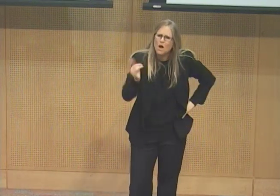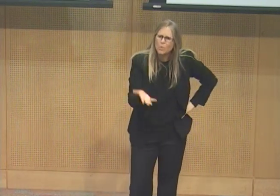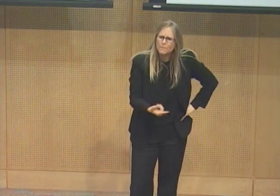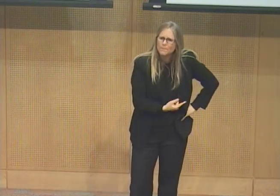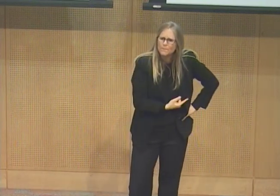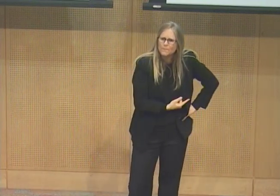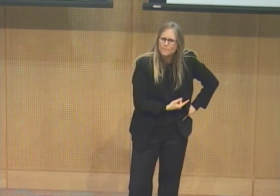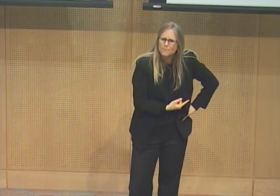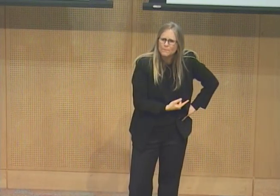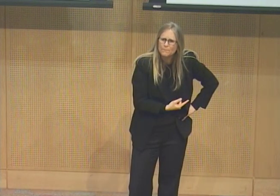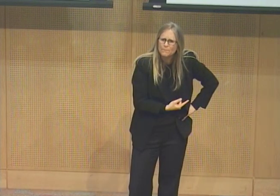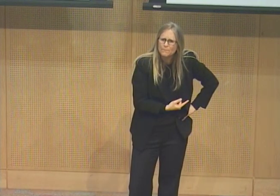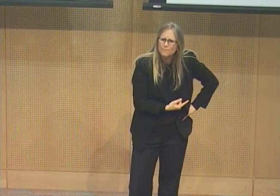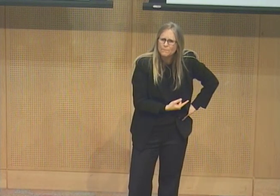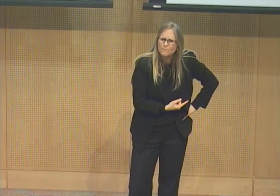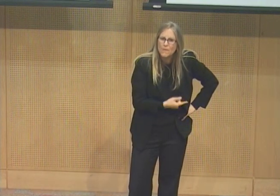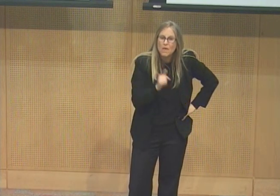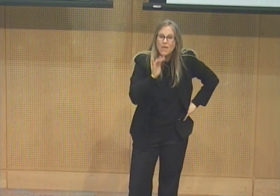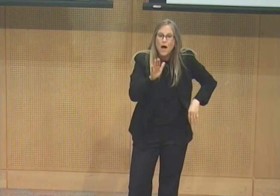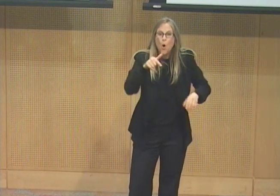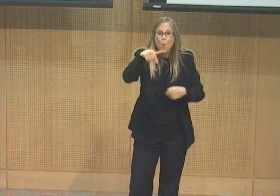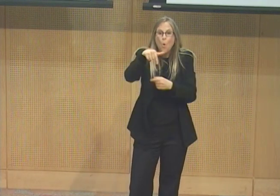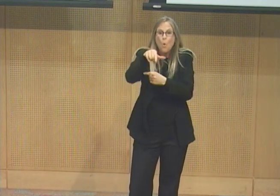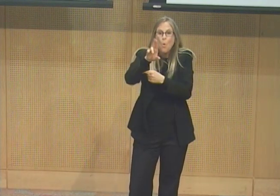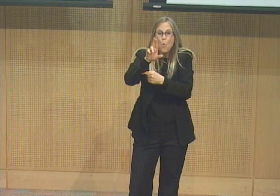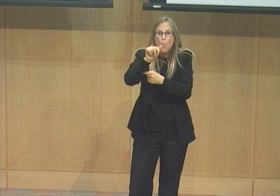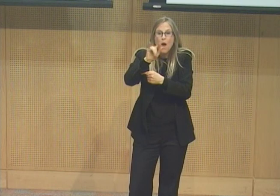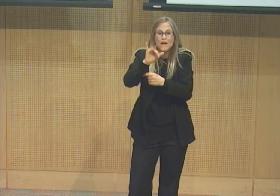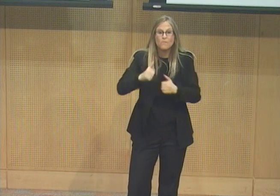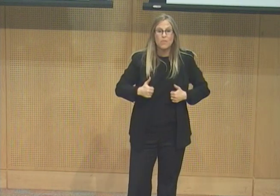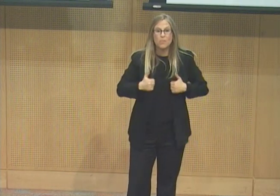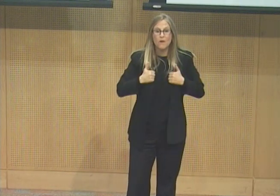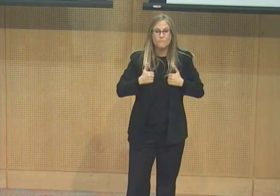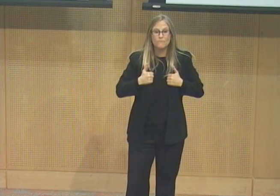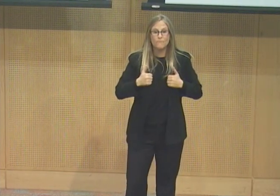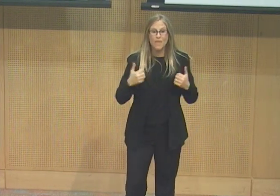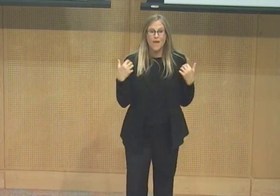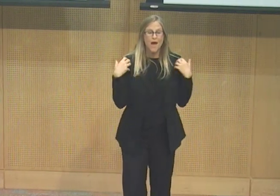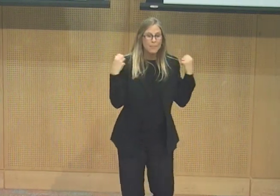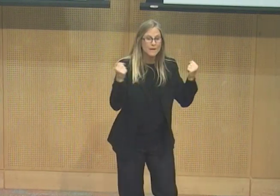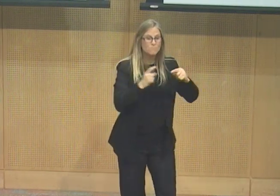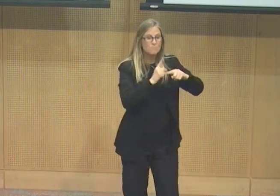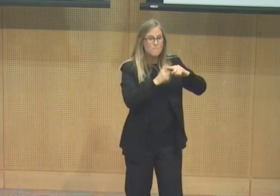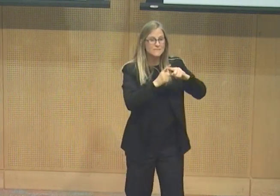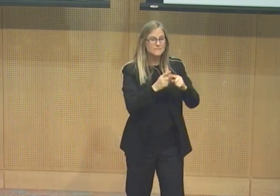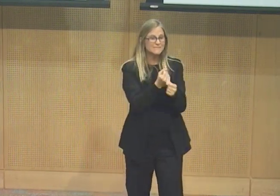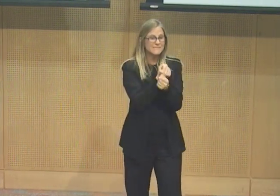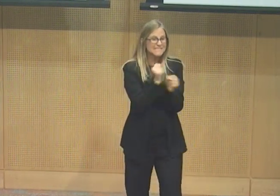so what is implied in that sentence? That her quality of life